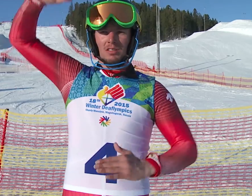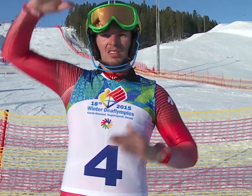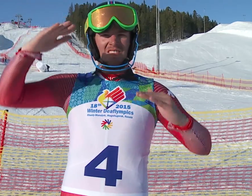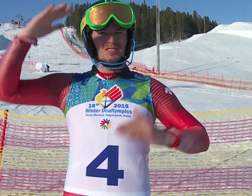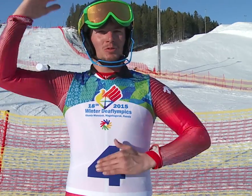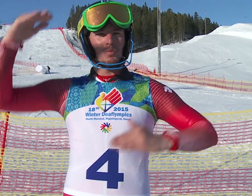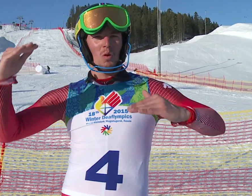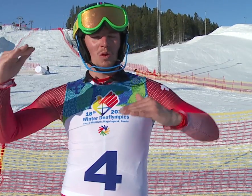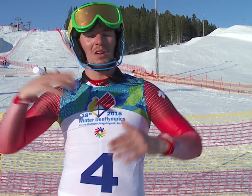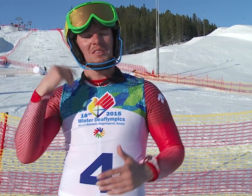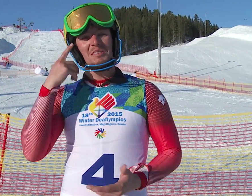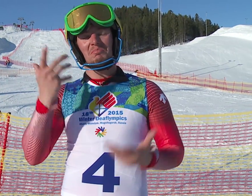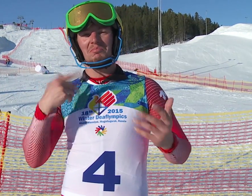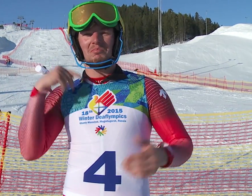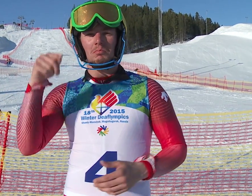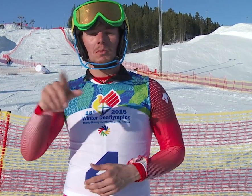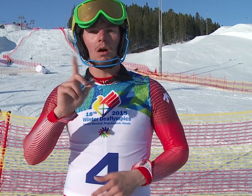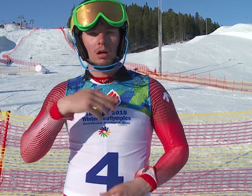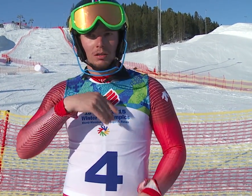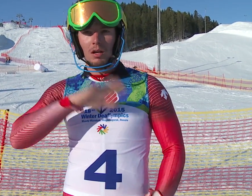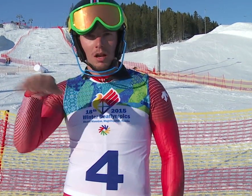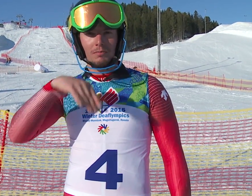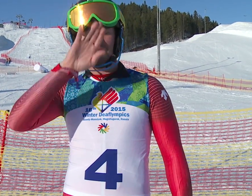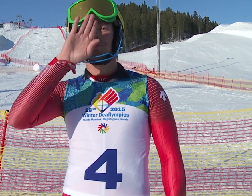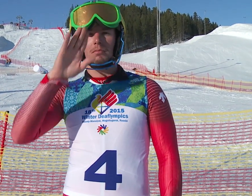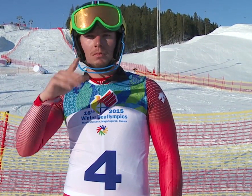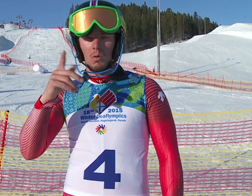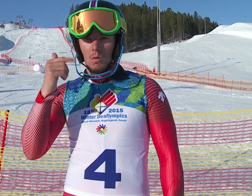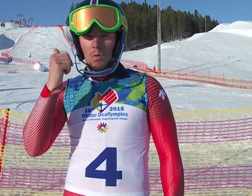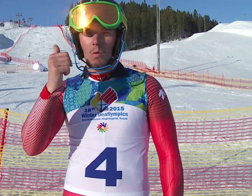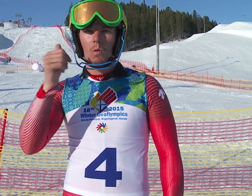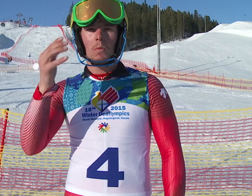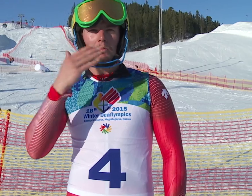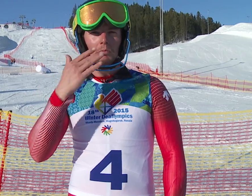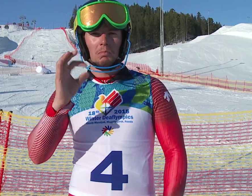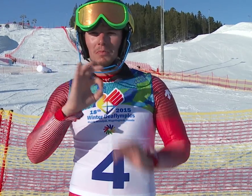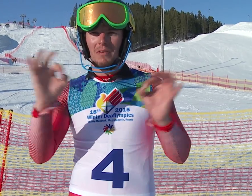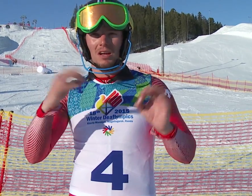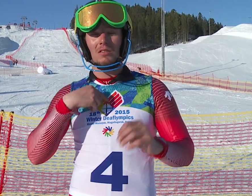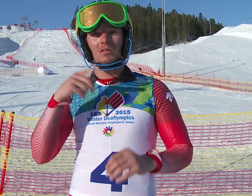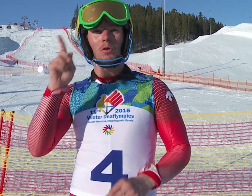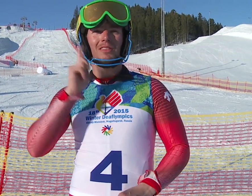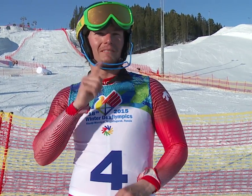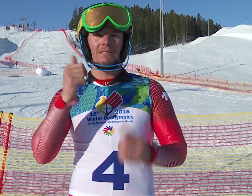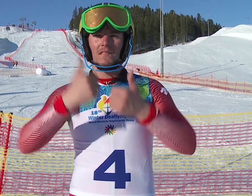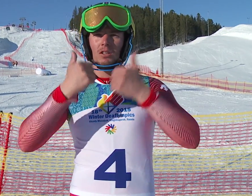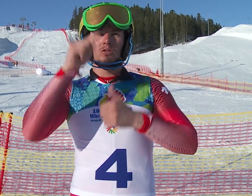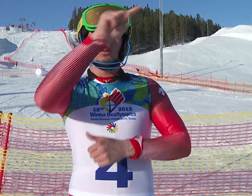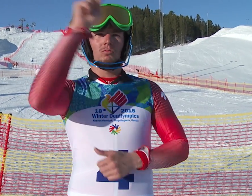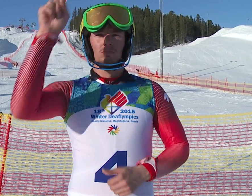would be on a small hill. But once we got here, we were all surprised. It was that good. Out of all the deaf competitions I’ve participated in,